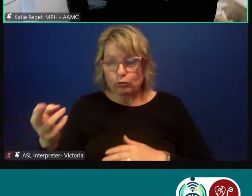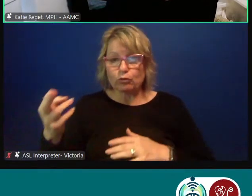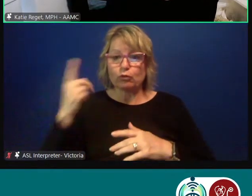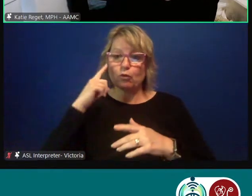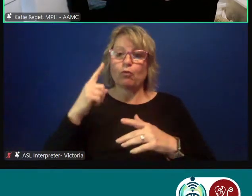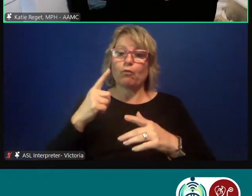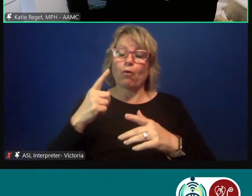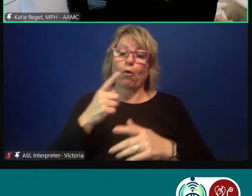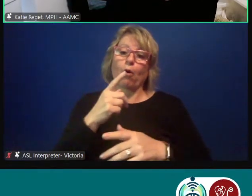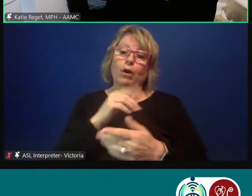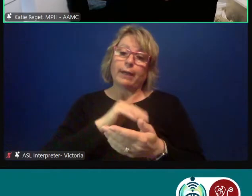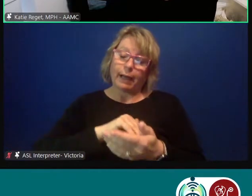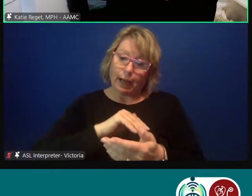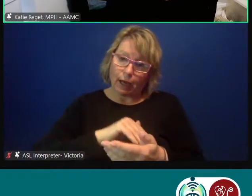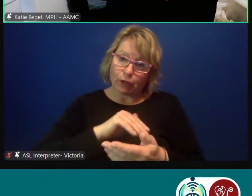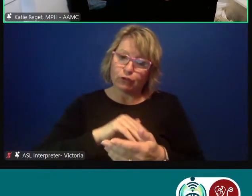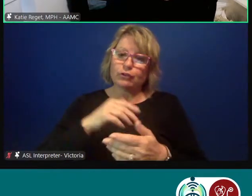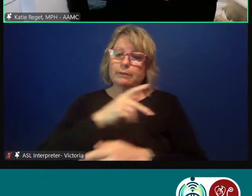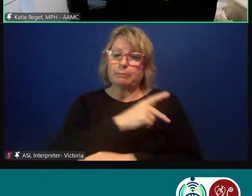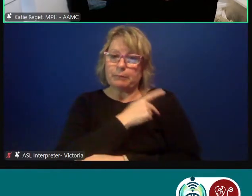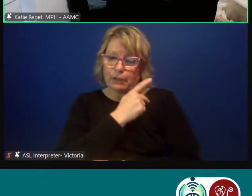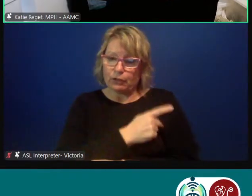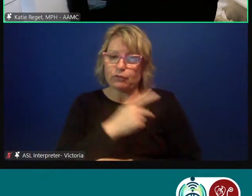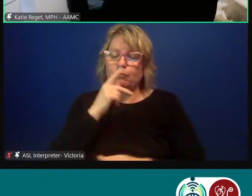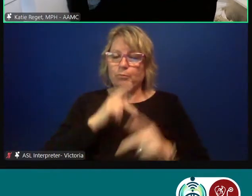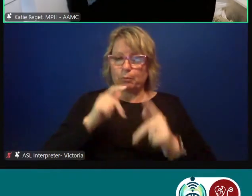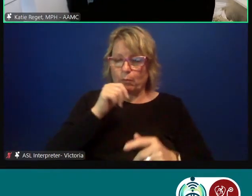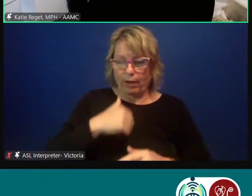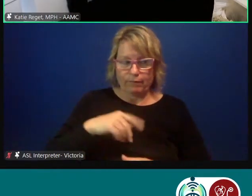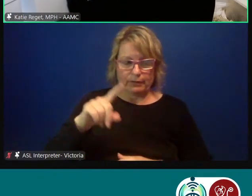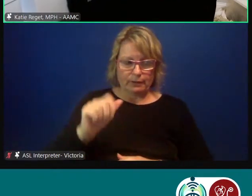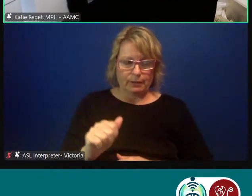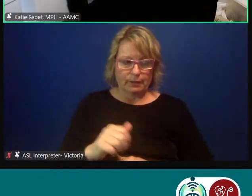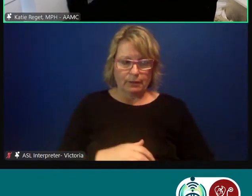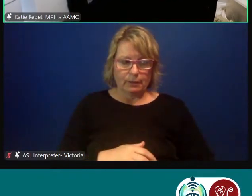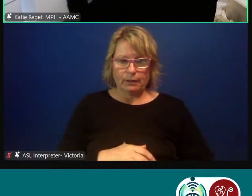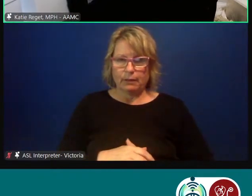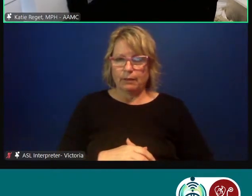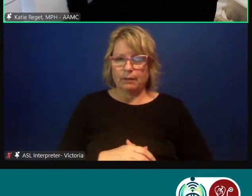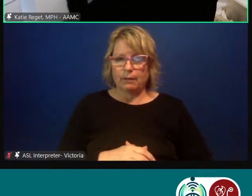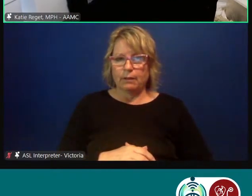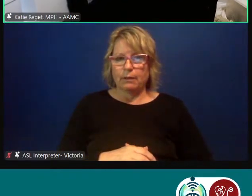medical learners with disabilities as well. I'm honored today, I'm gonna go through some quick,